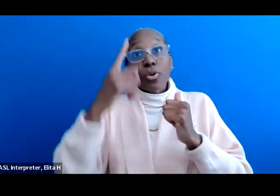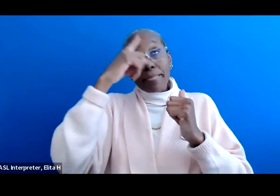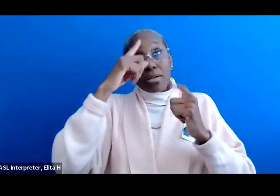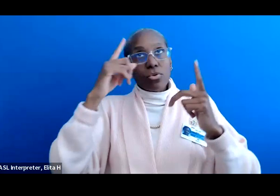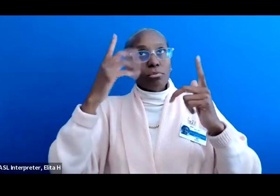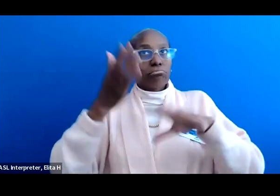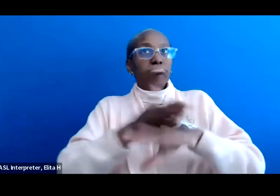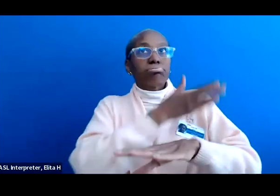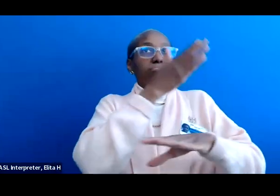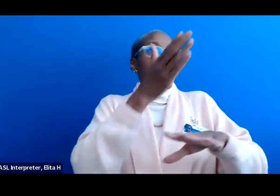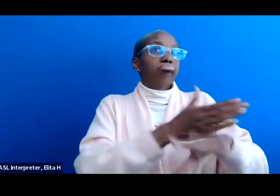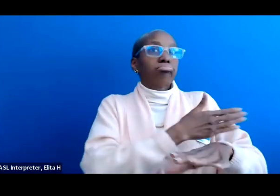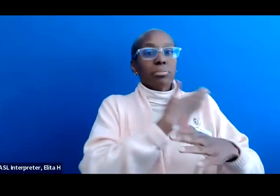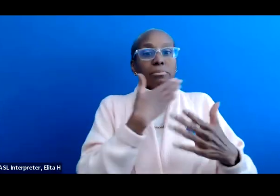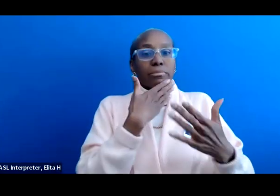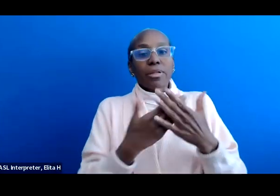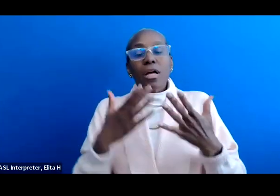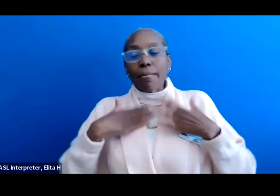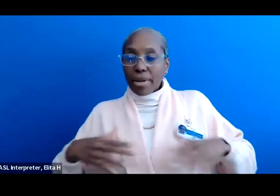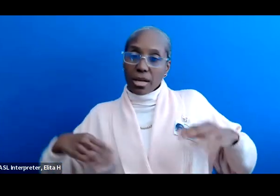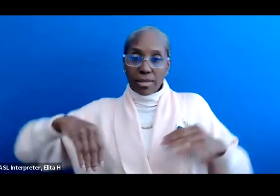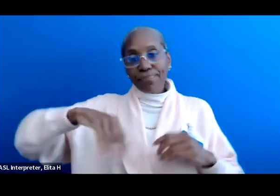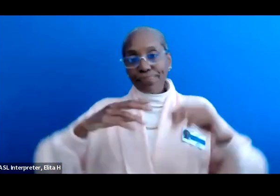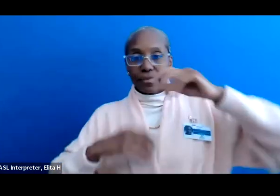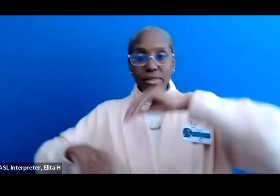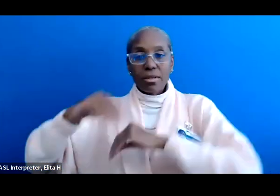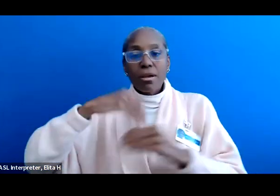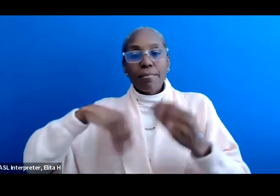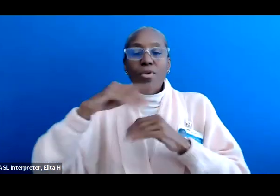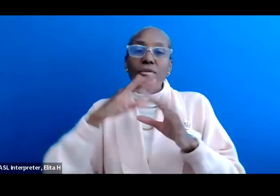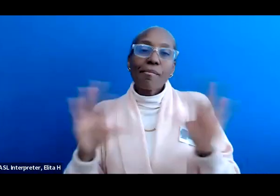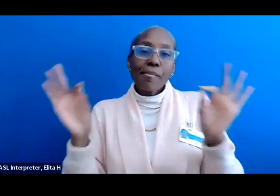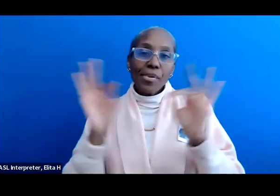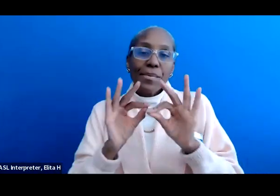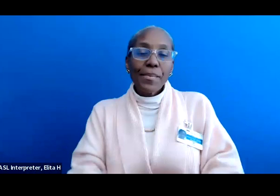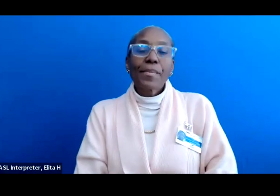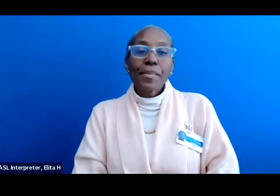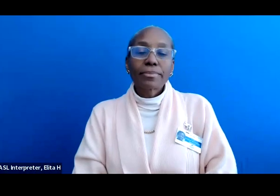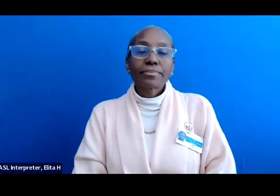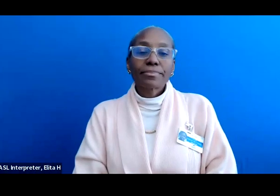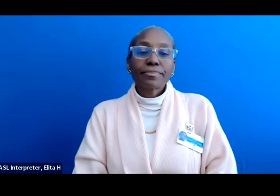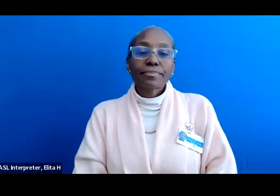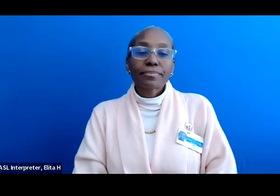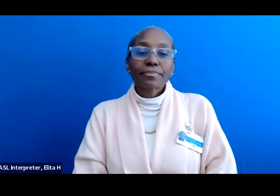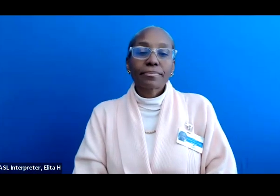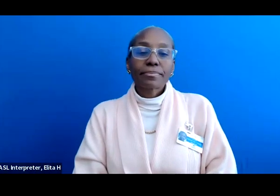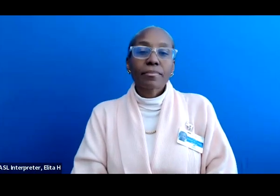It's just everything about it. So moving your body is very, very, very important. That is one thing that you can do.